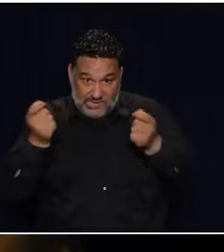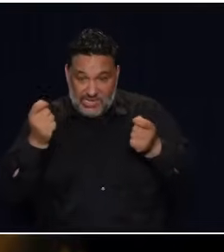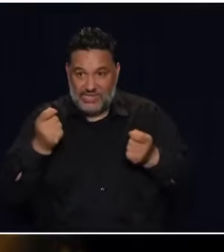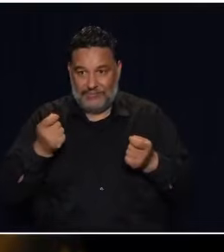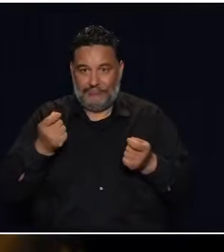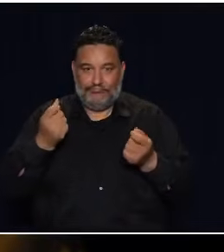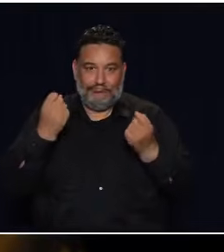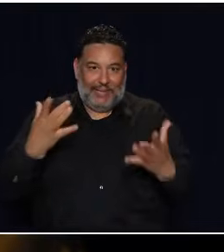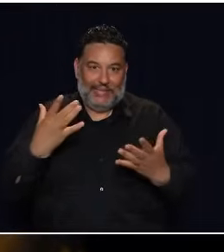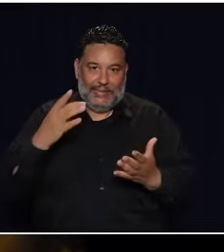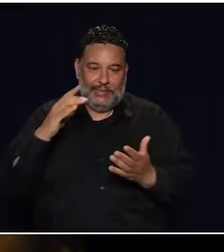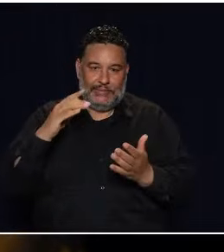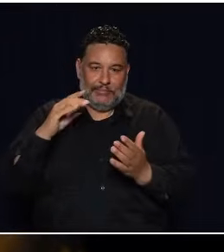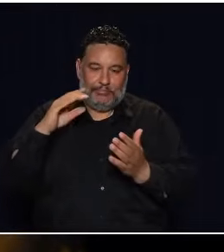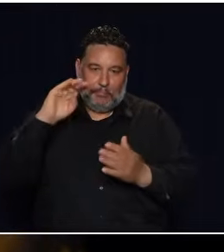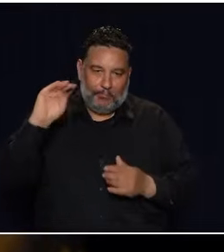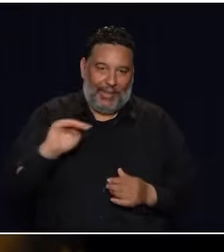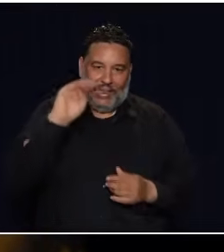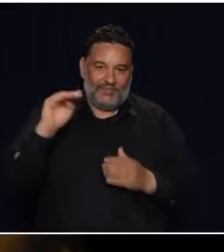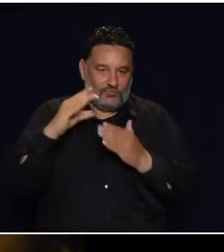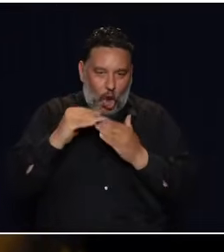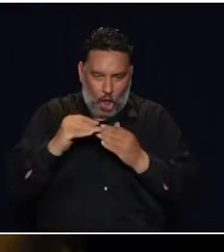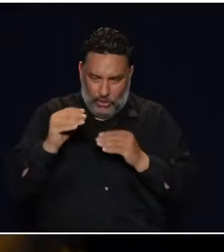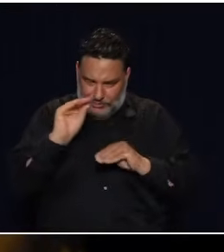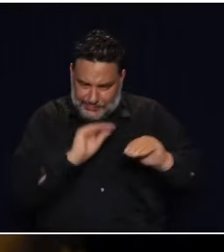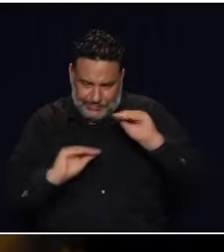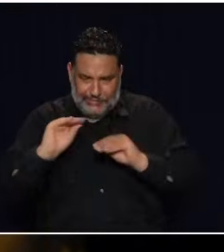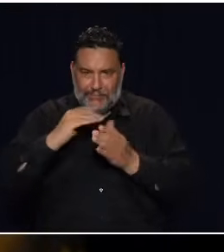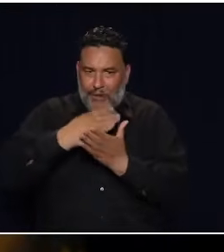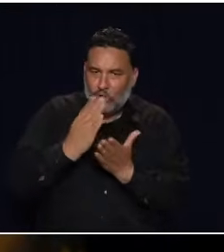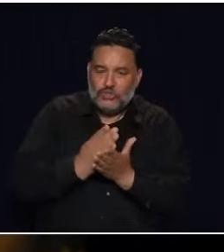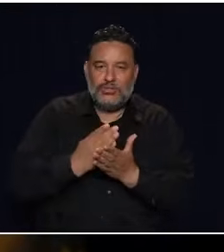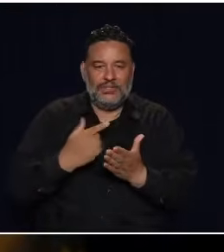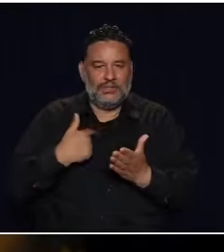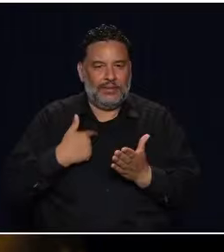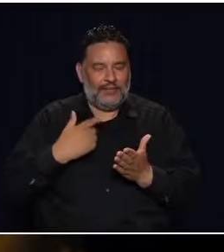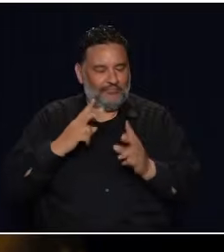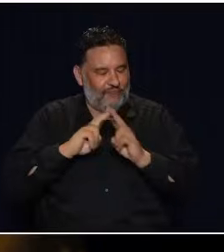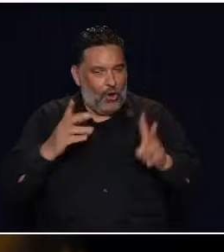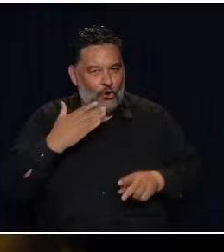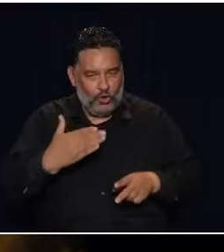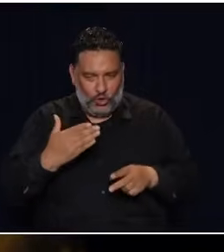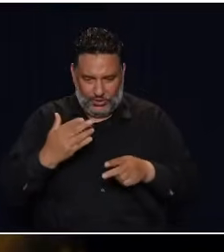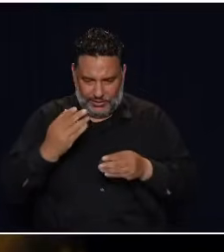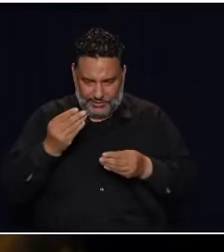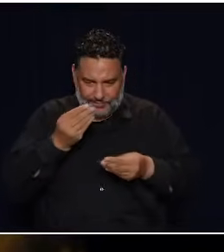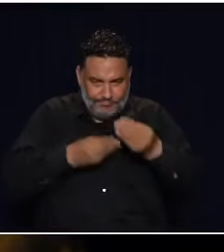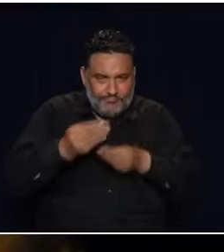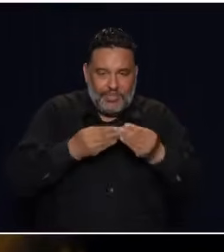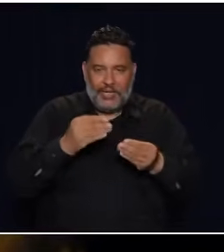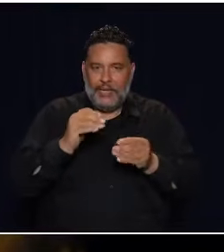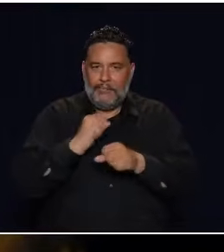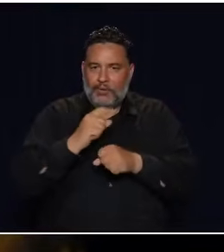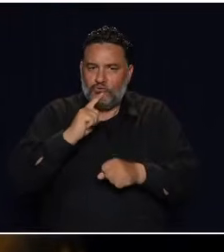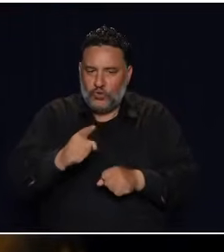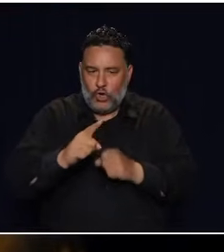OF TAXPAYER RESOURCES. AS A FORMER COLLEGE PRESIDENT MANAGING A MULTIMILLION DOLLAR